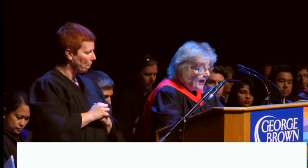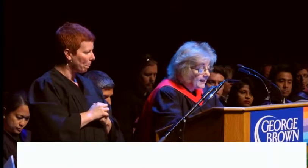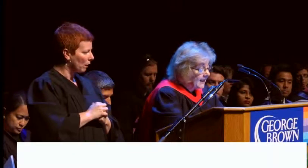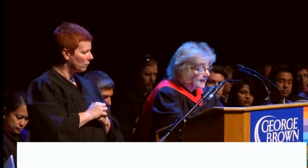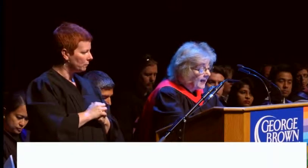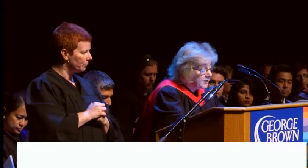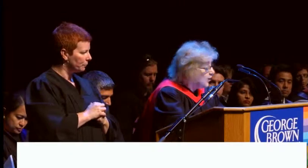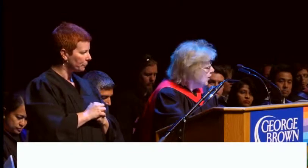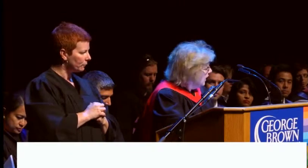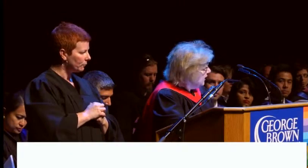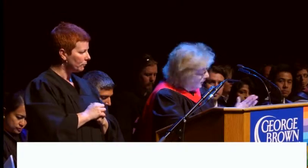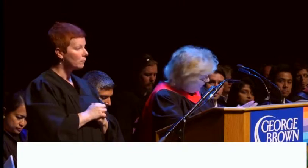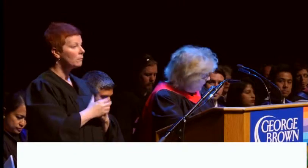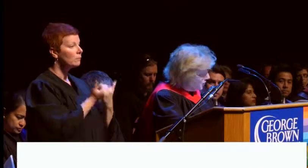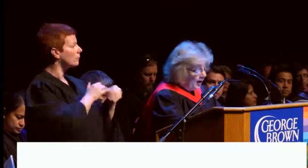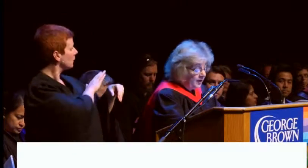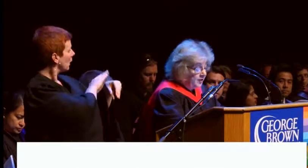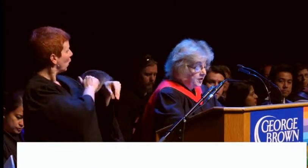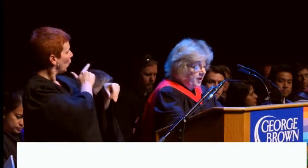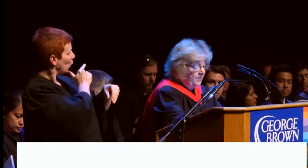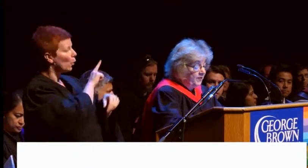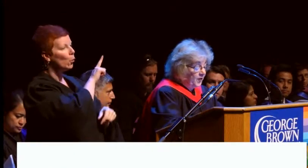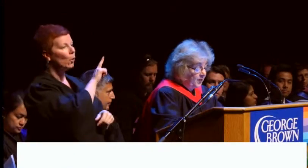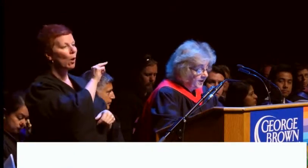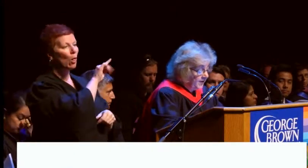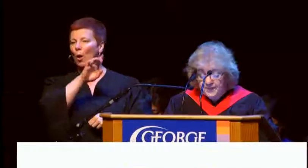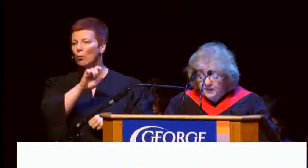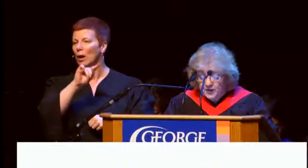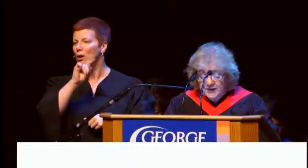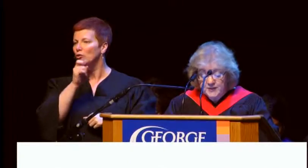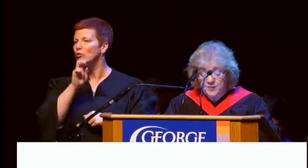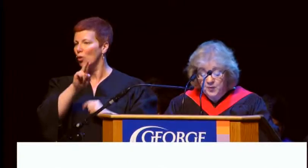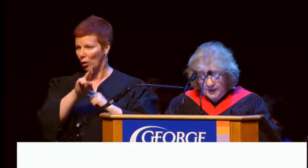AND I WOULD LIKE TO CALL ON LORRAINE TROTTER TO COME FORWARD FOR THESE AWARDS.